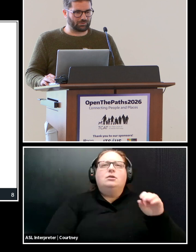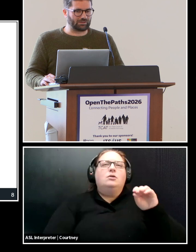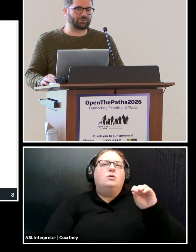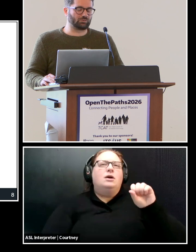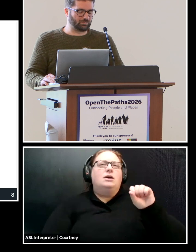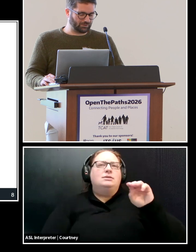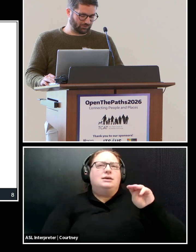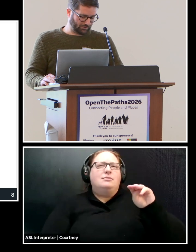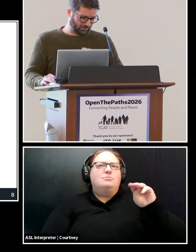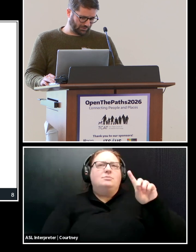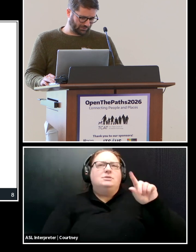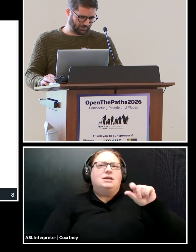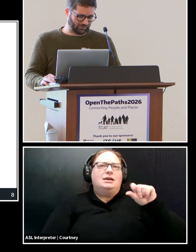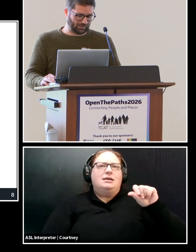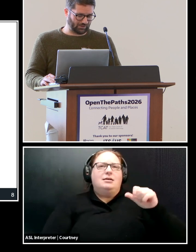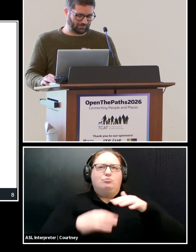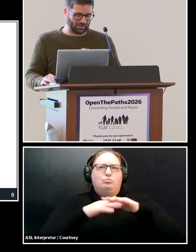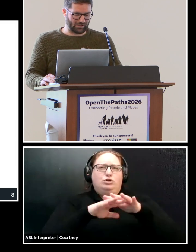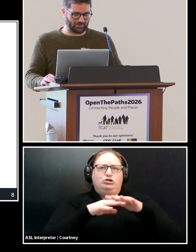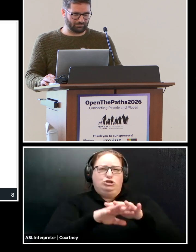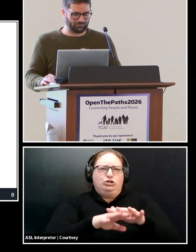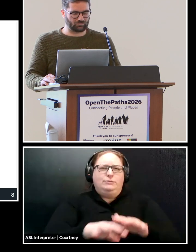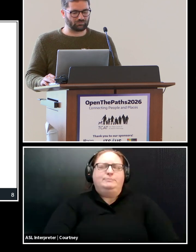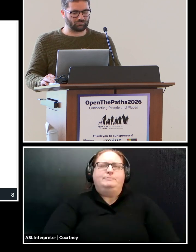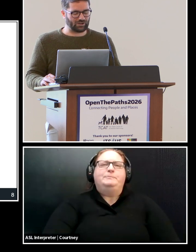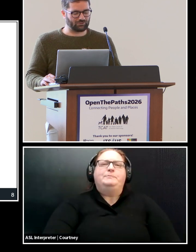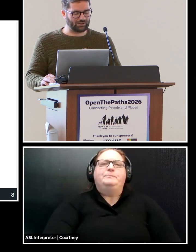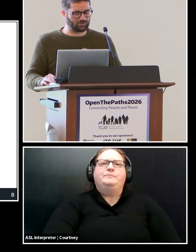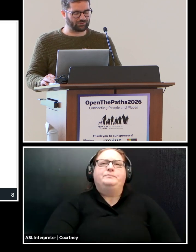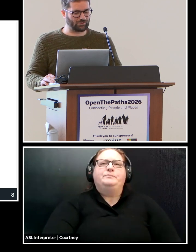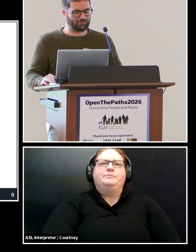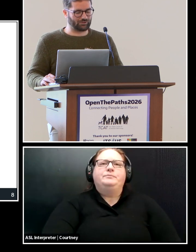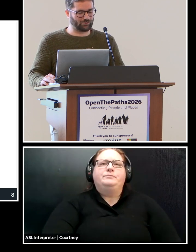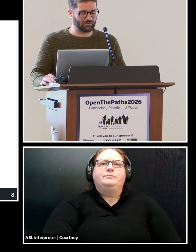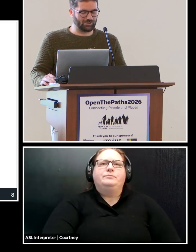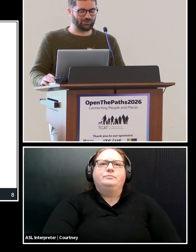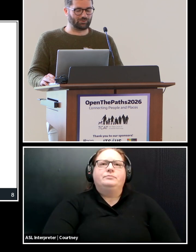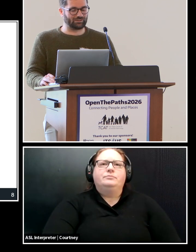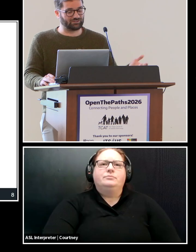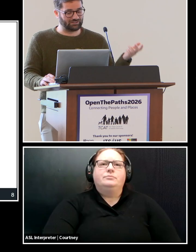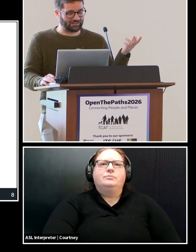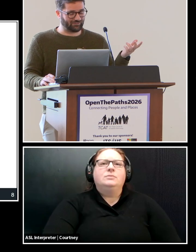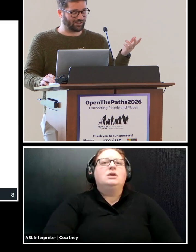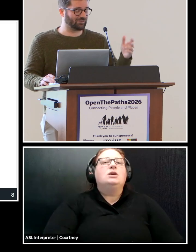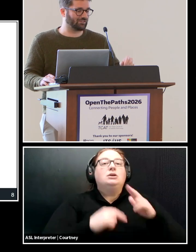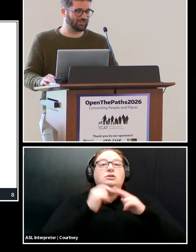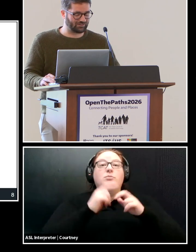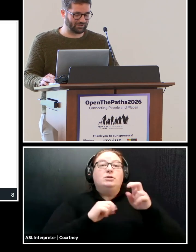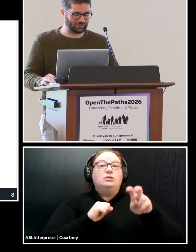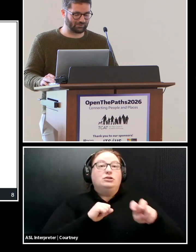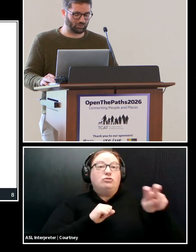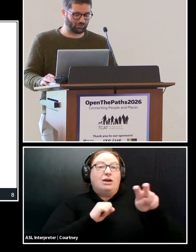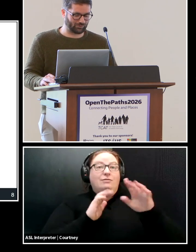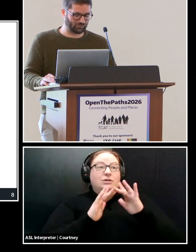Uh to build this the uh travel networks, you also utilize GTFS feeds that we can pull from